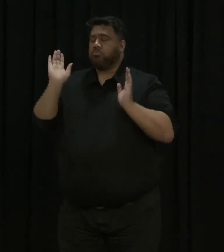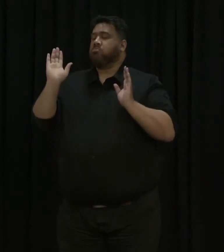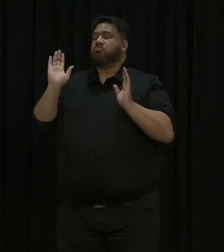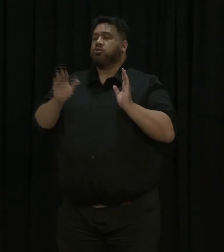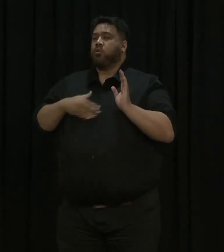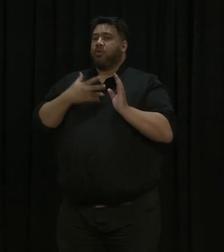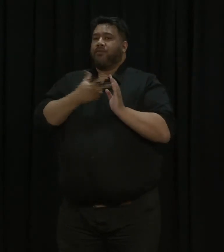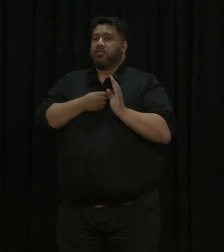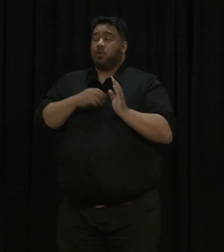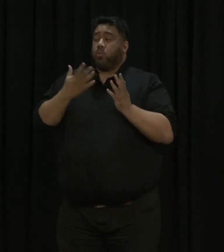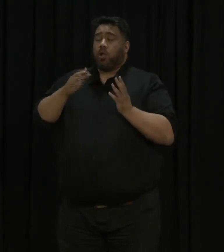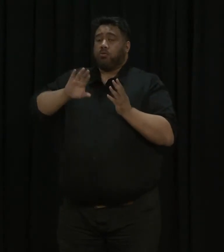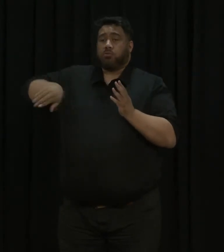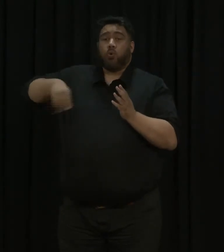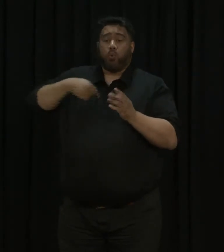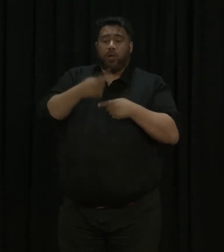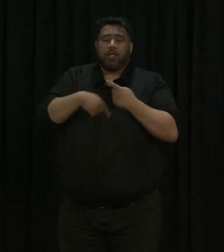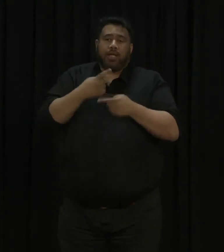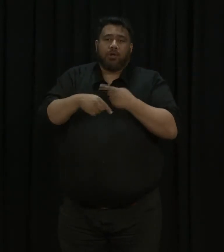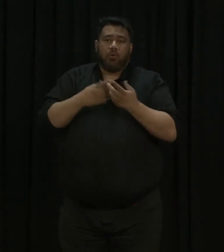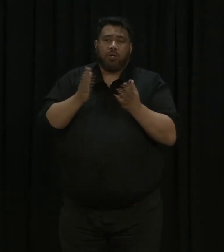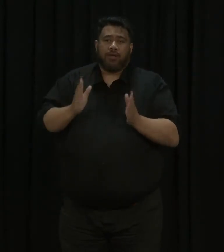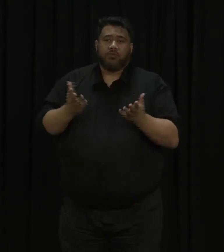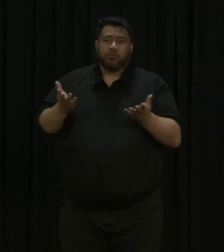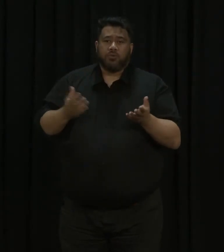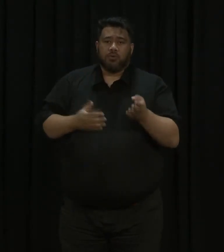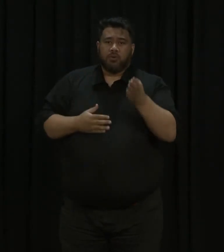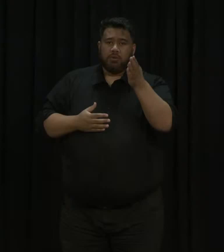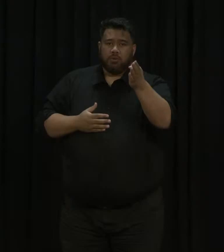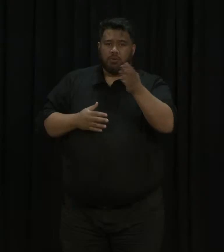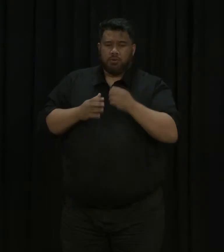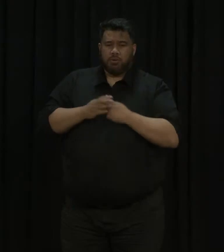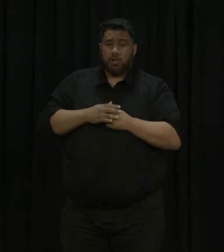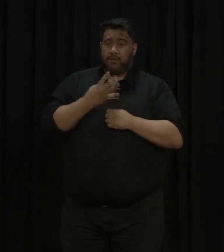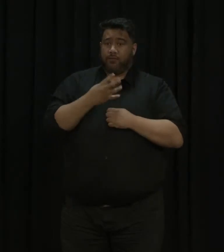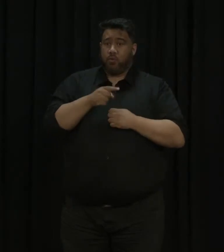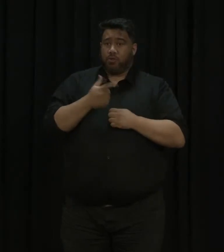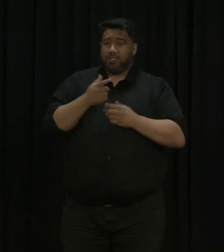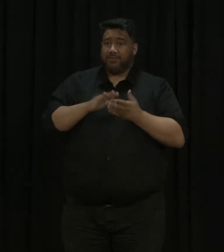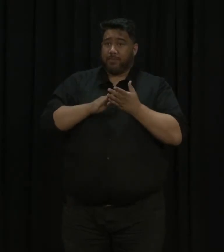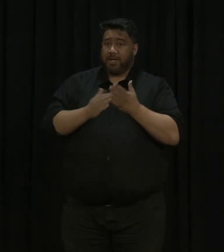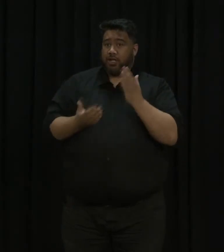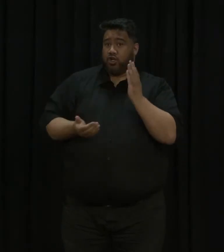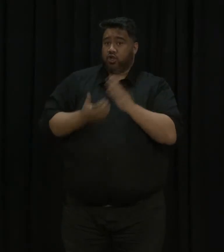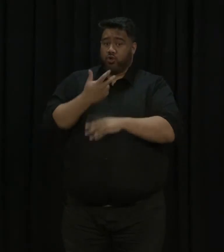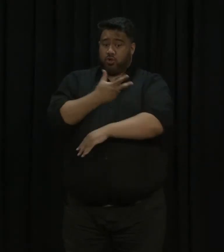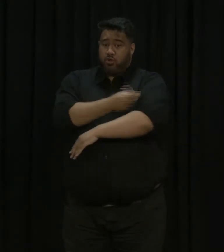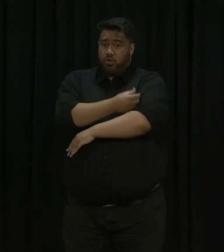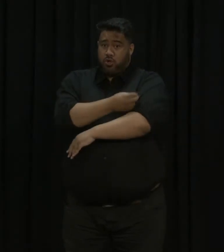We made a commitment not to lead people behind and that doesn't mean that if people choose to be left behind that we will hold everybody else up because of the choices they